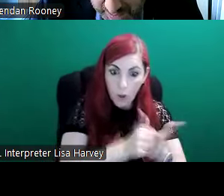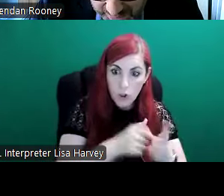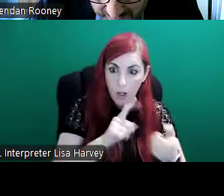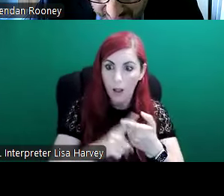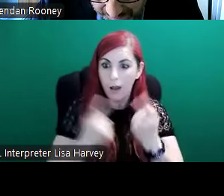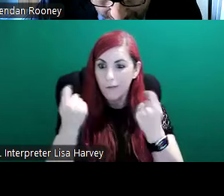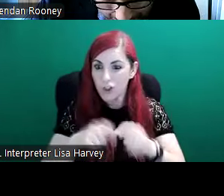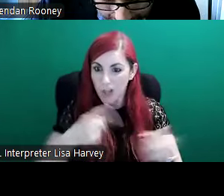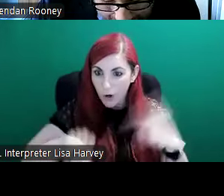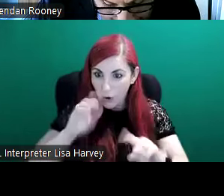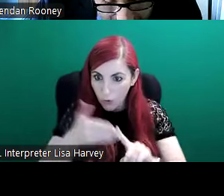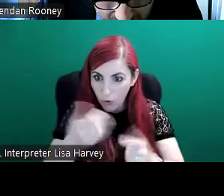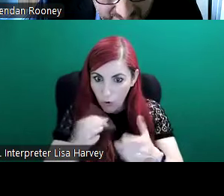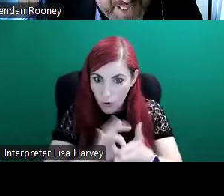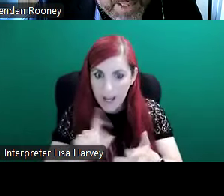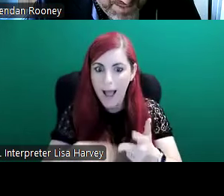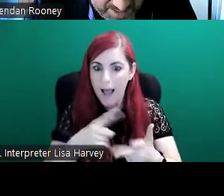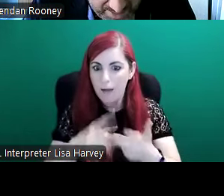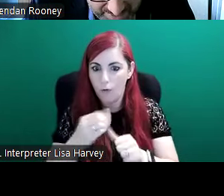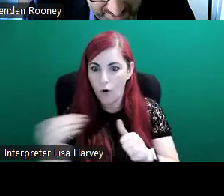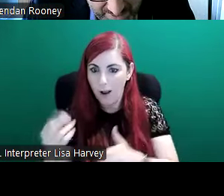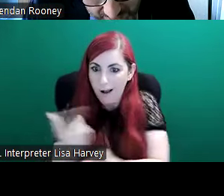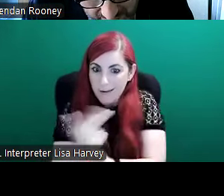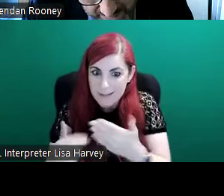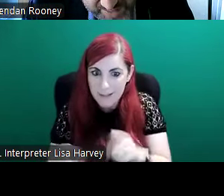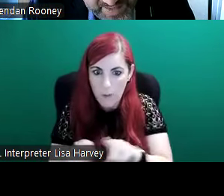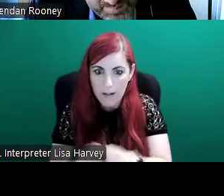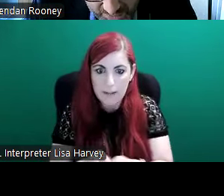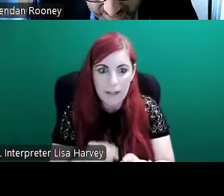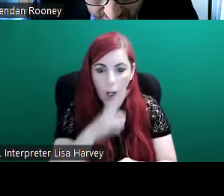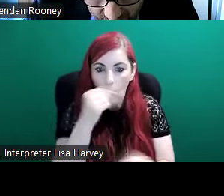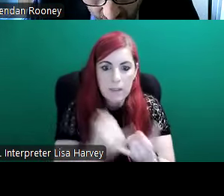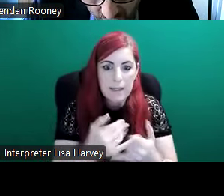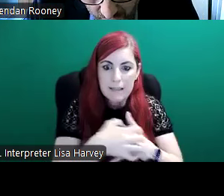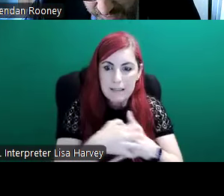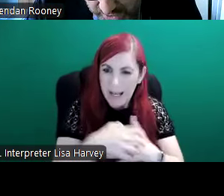purposes. These included textile designs, dressing screens and posters, all of which